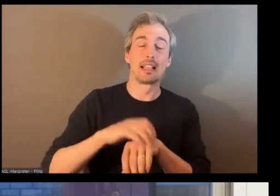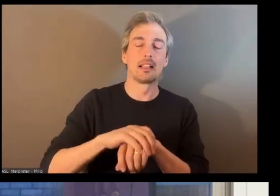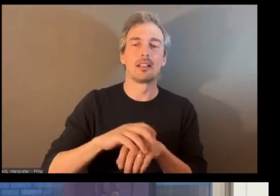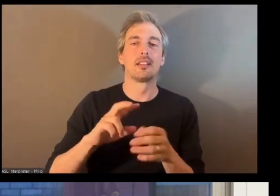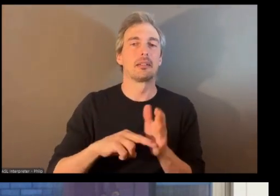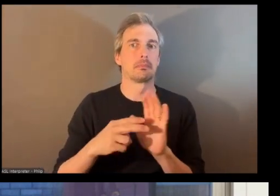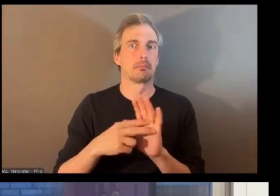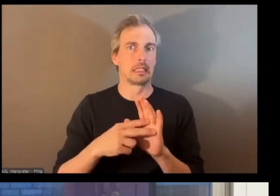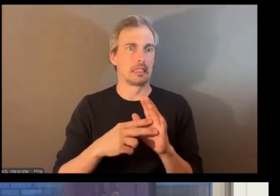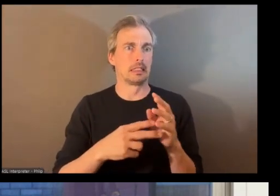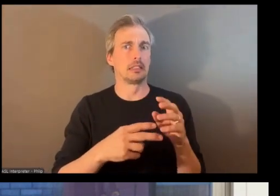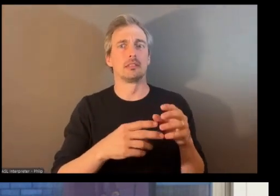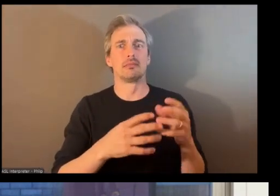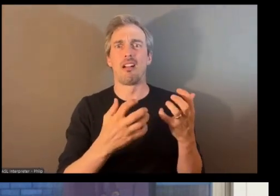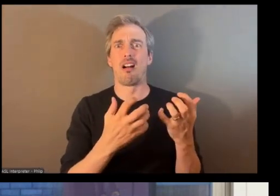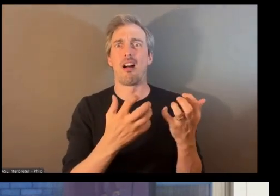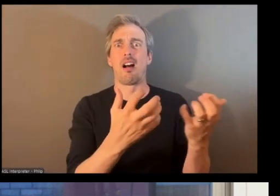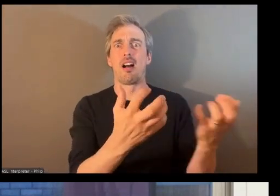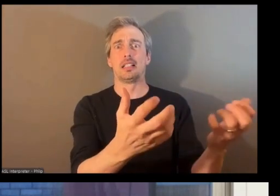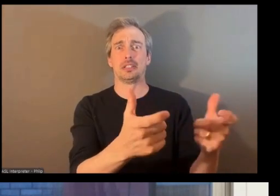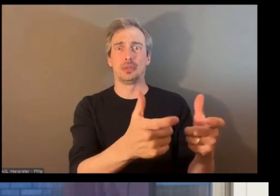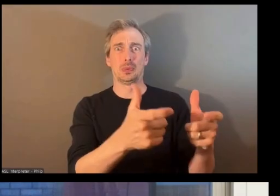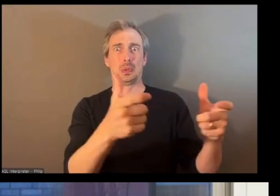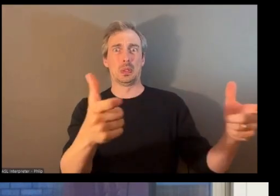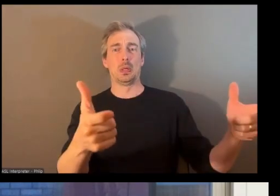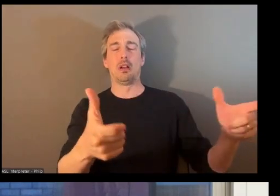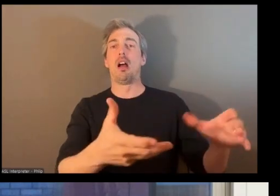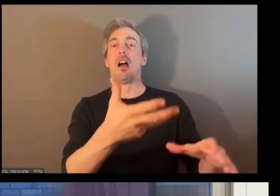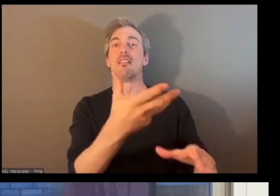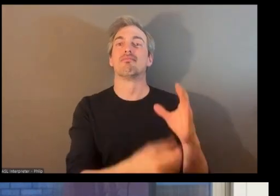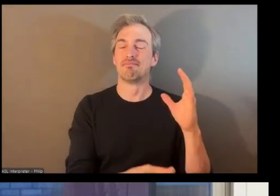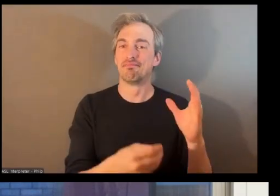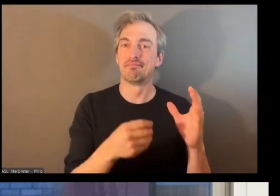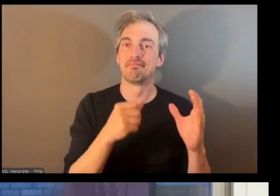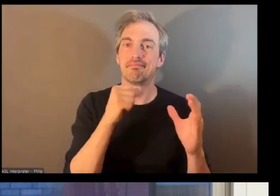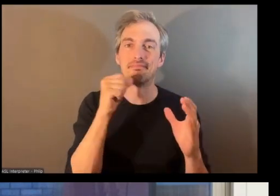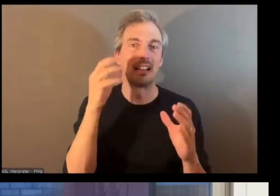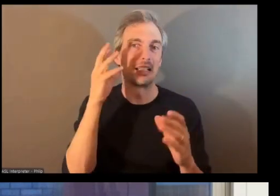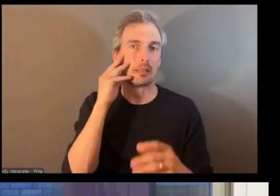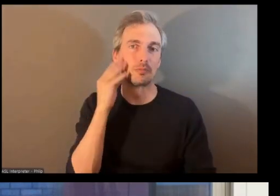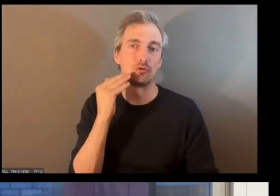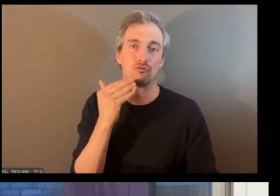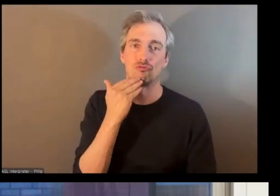our existing customers, clients, users under pressure of understanding more than they are able to.